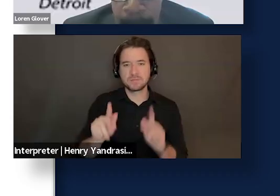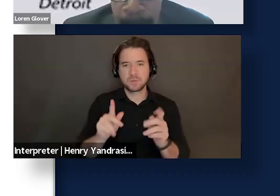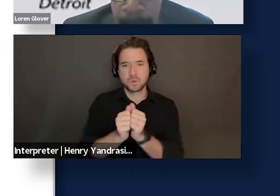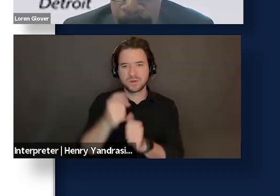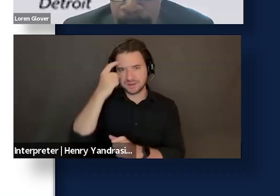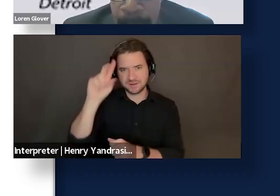Okay.